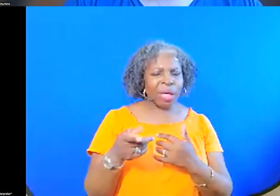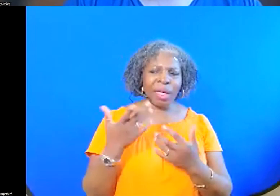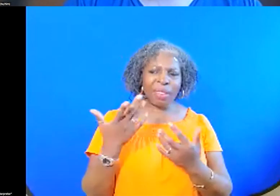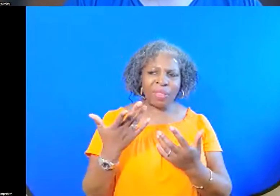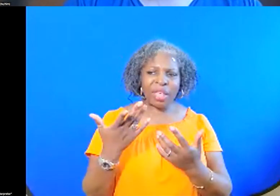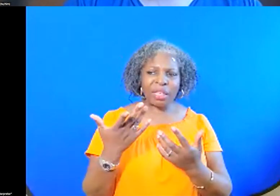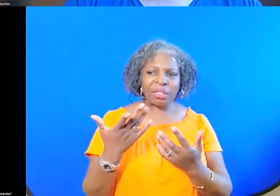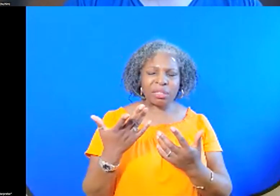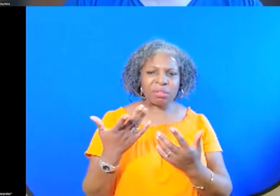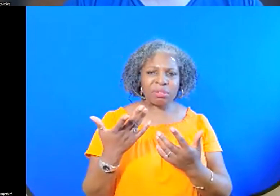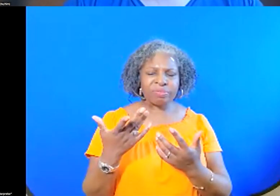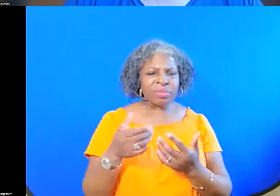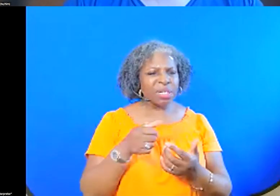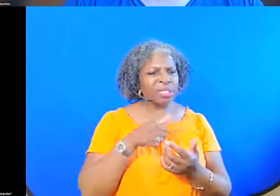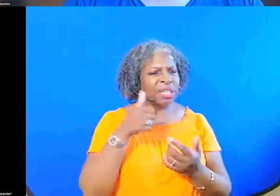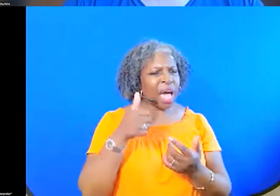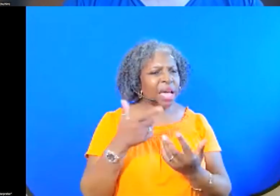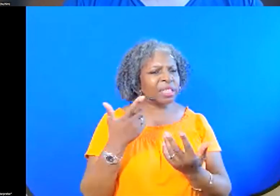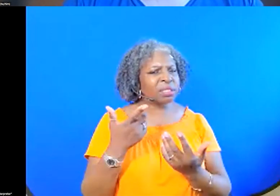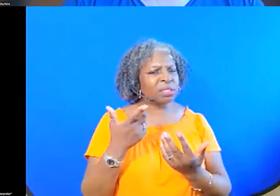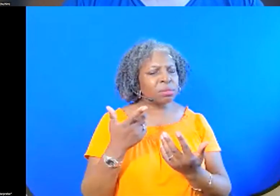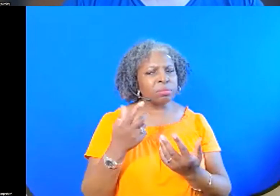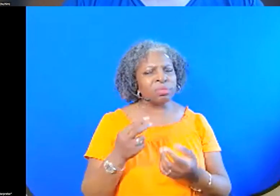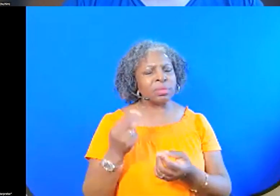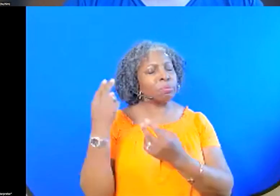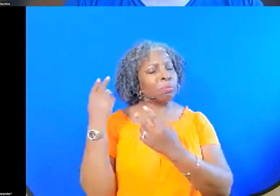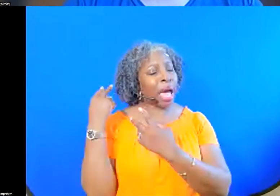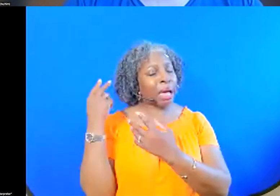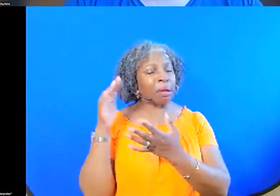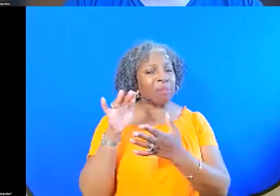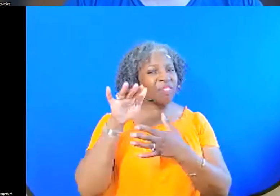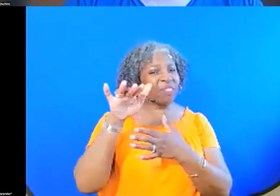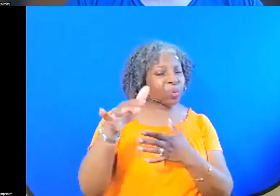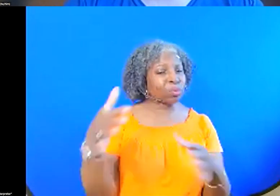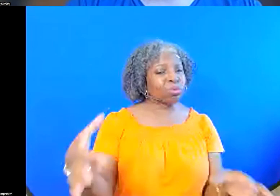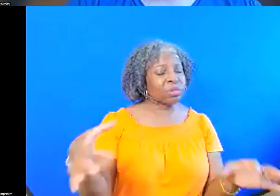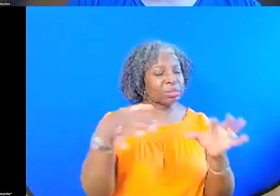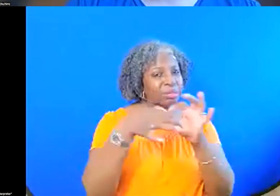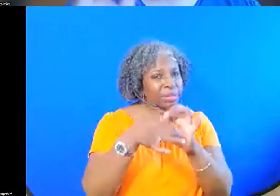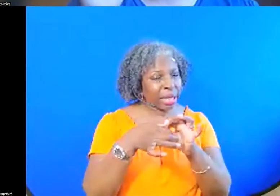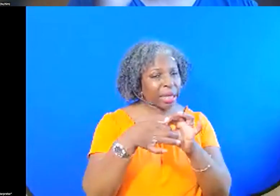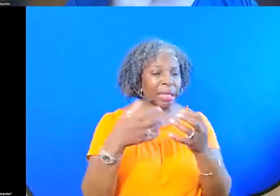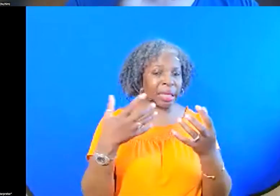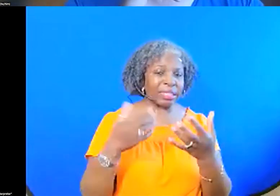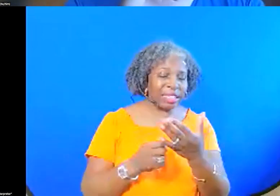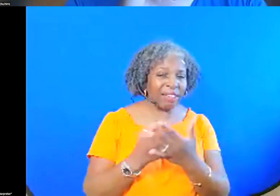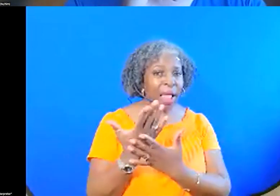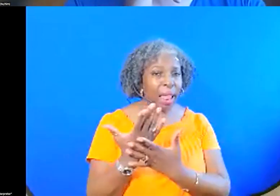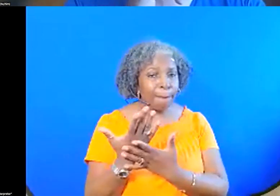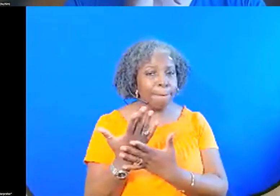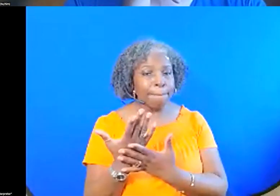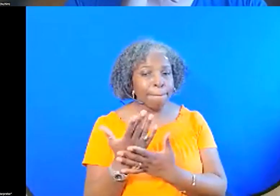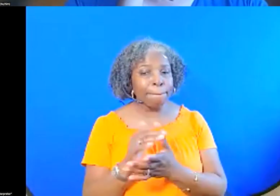ways of using the land there. >> ANDY: Yeah, I can come back in now.